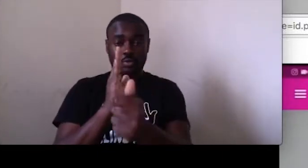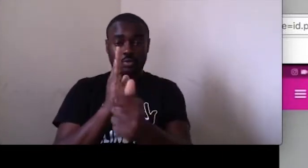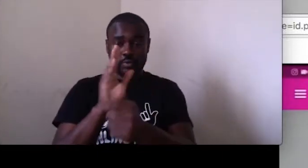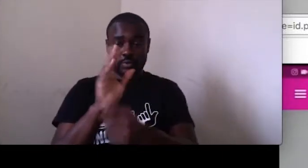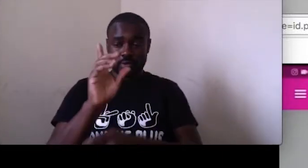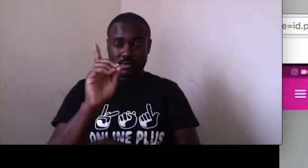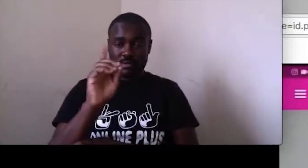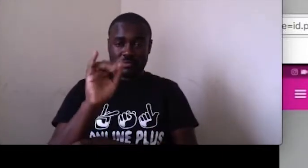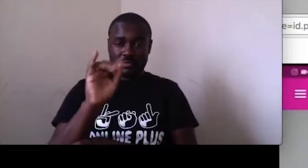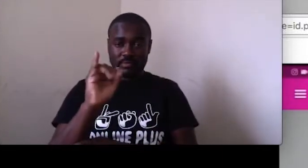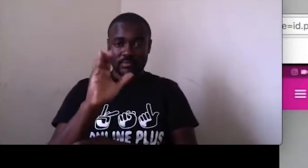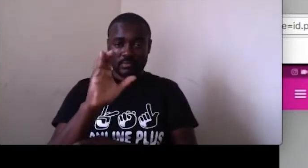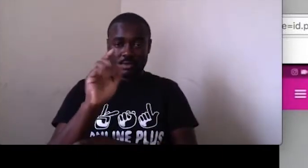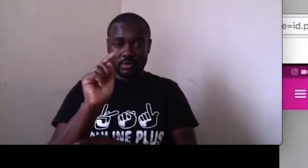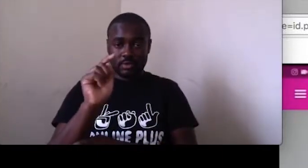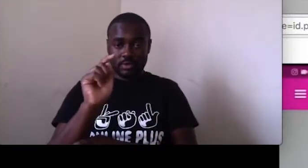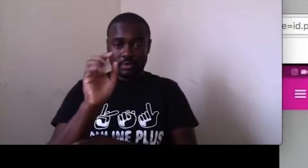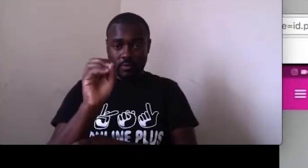You'll be able to see the dictiy